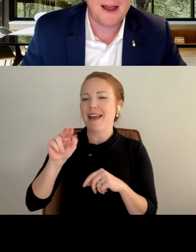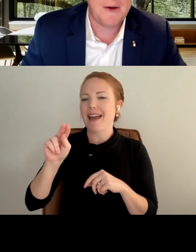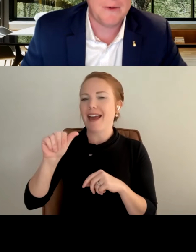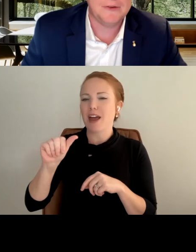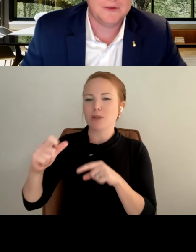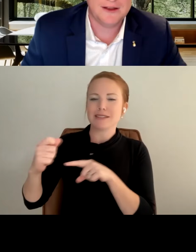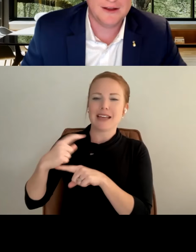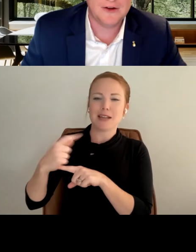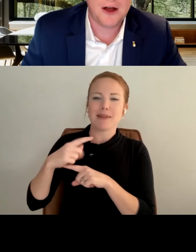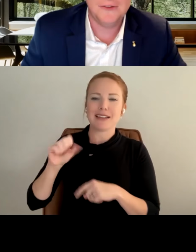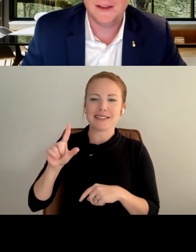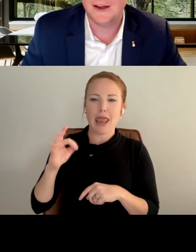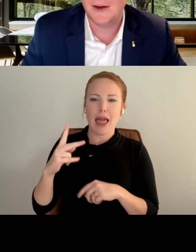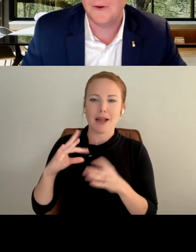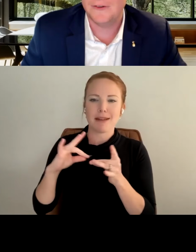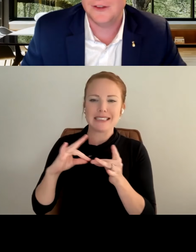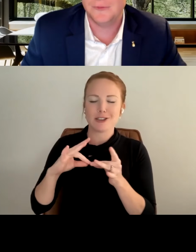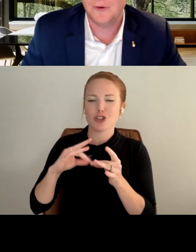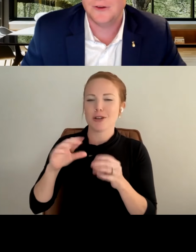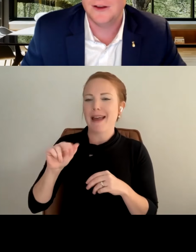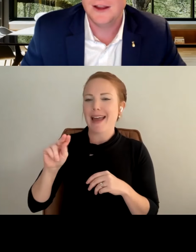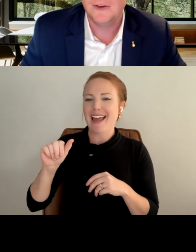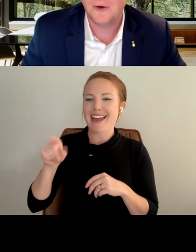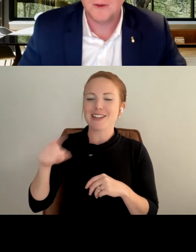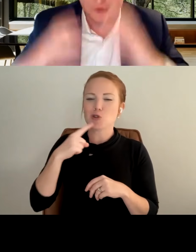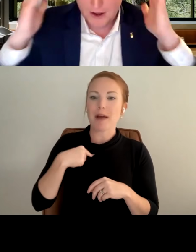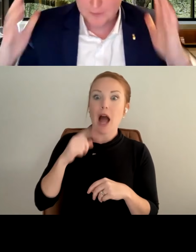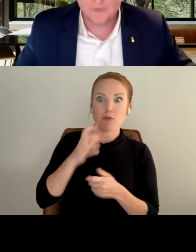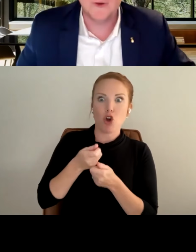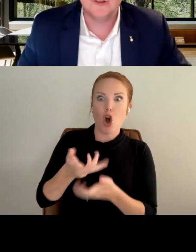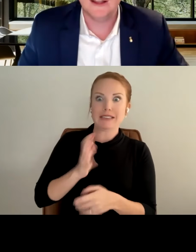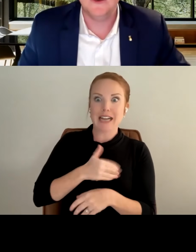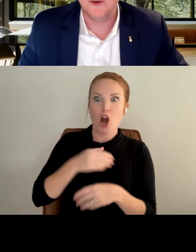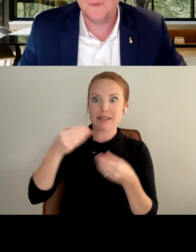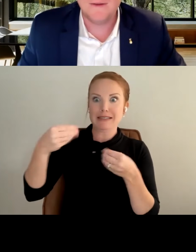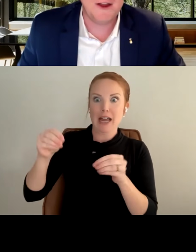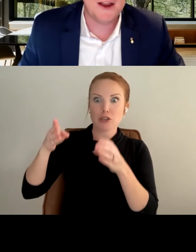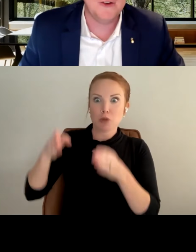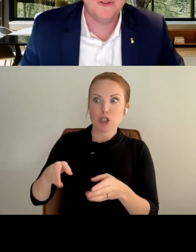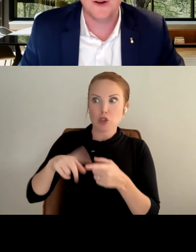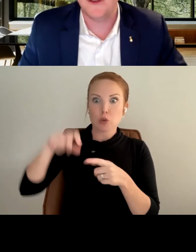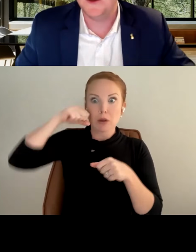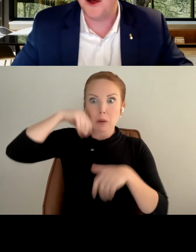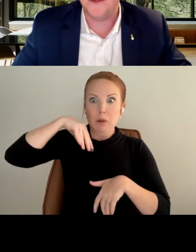about how I was causing our salesperson to sweat profusely, to be very unsure of it, you know,